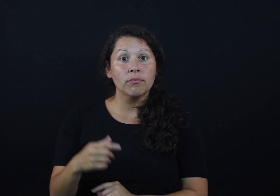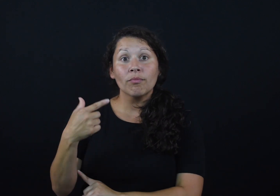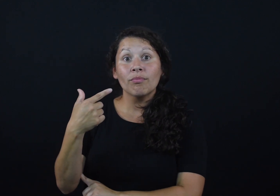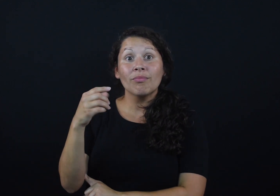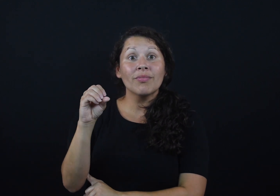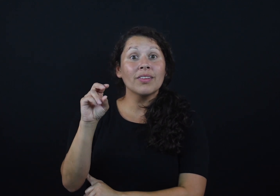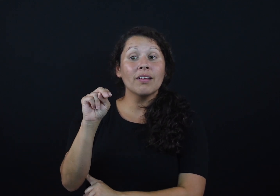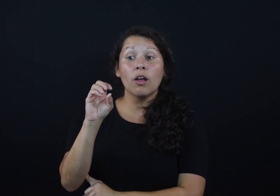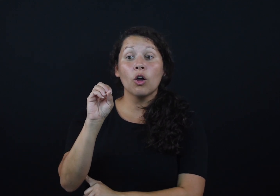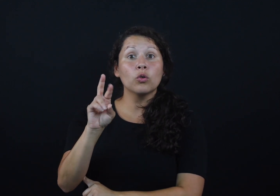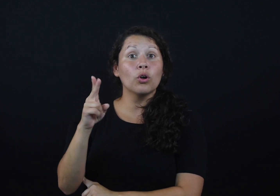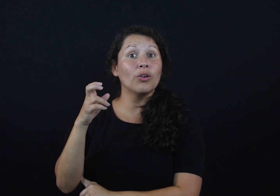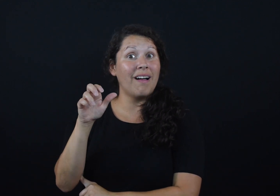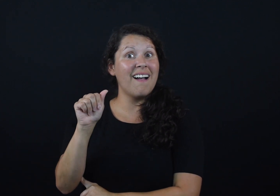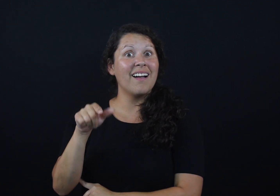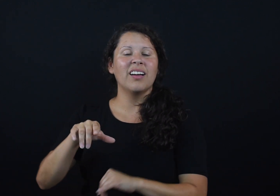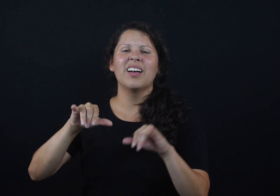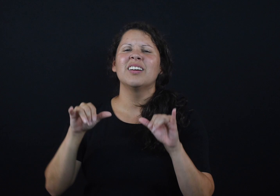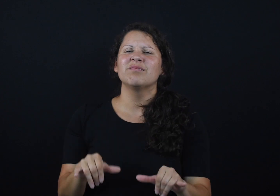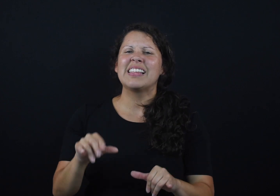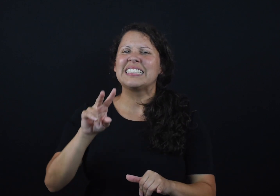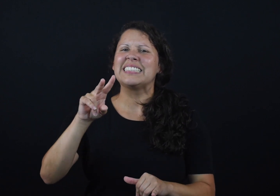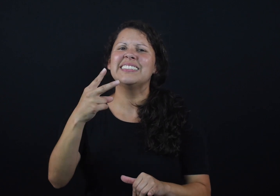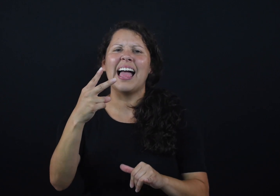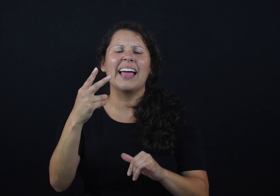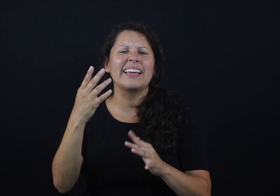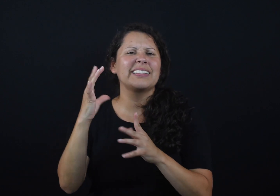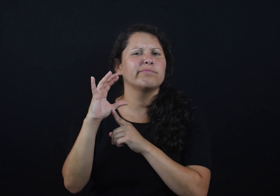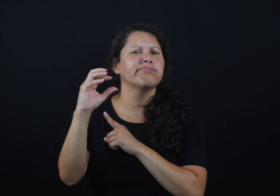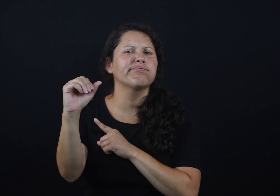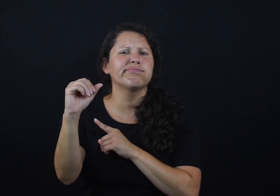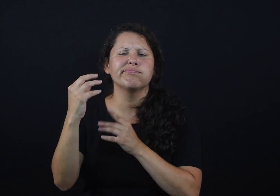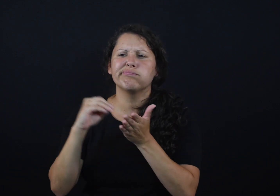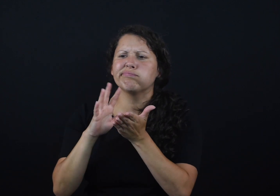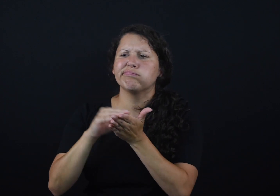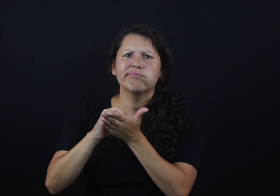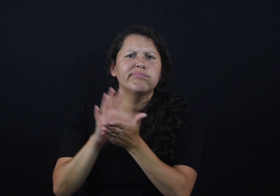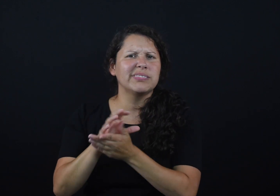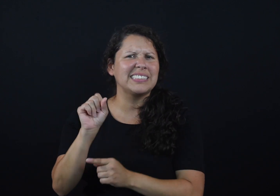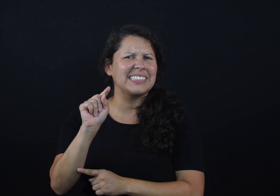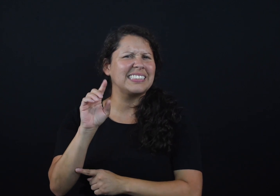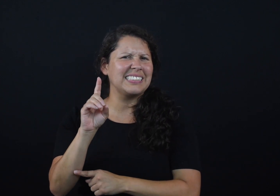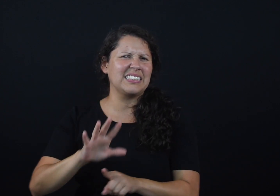● Gonorrhea remained the second most reported STD in Minnesota with 10,217